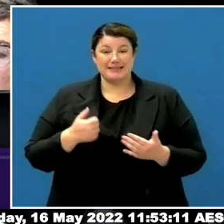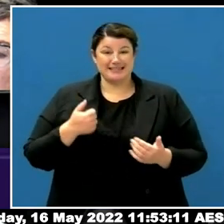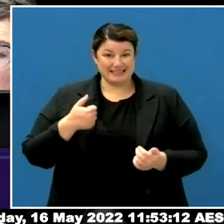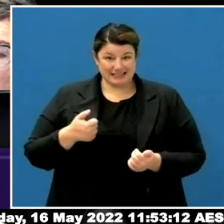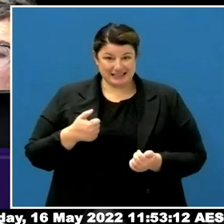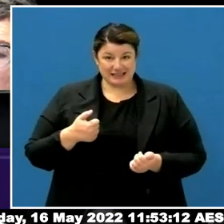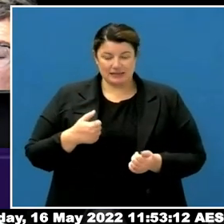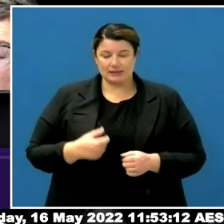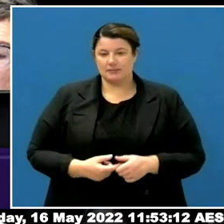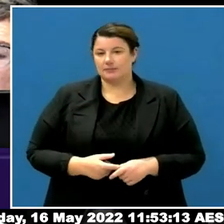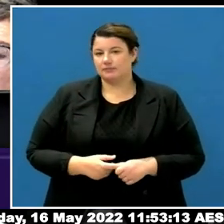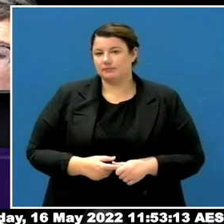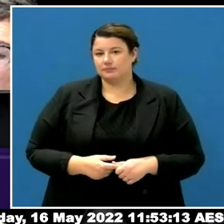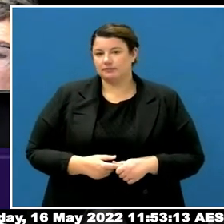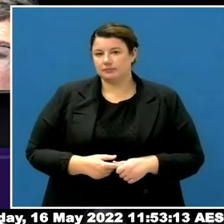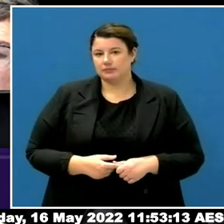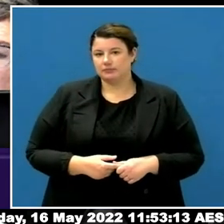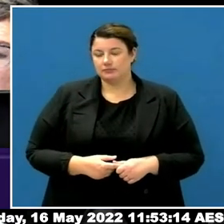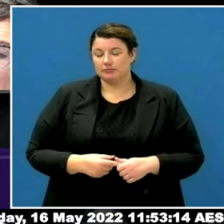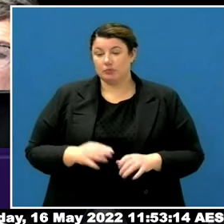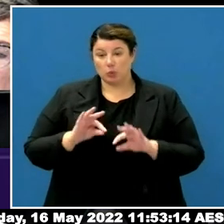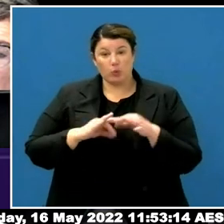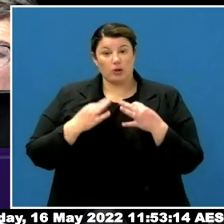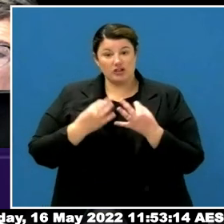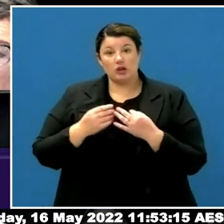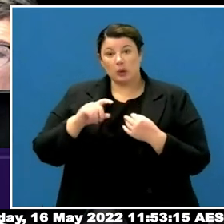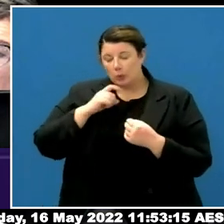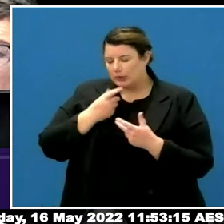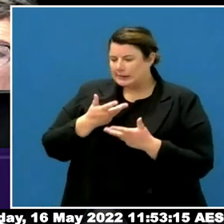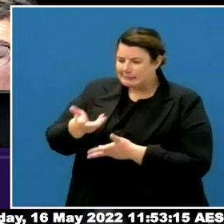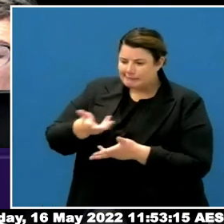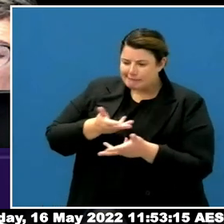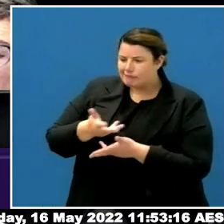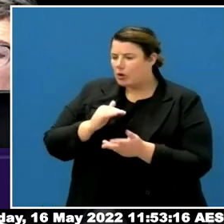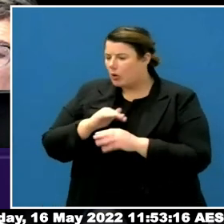"Afford agree to consult the participant about decision on how services are provided."